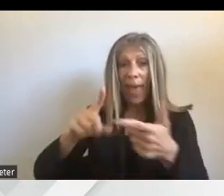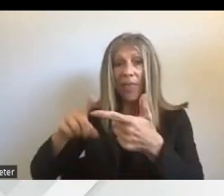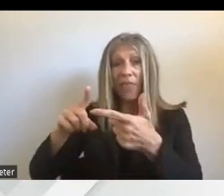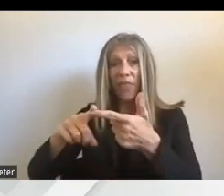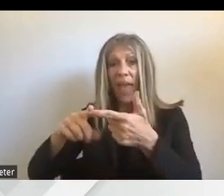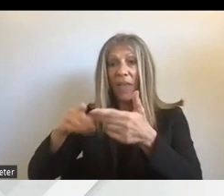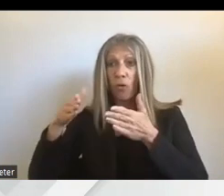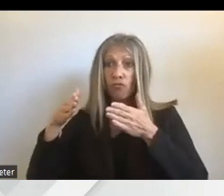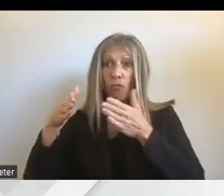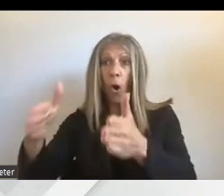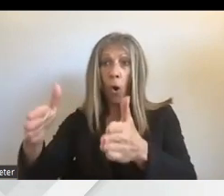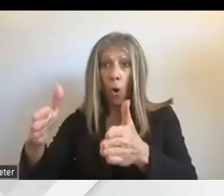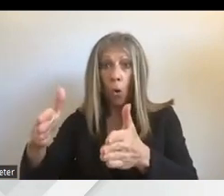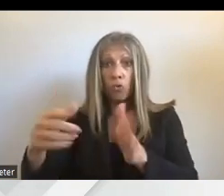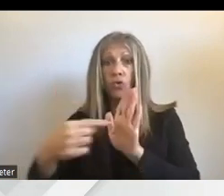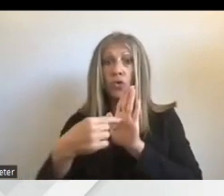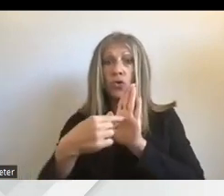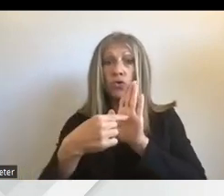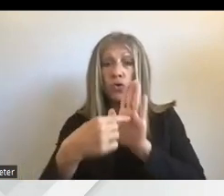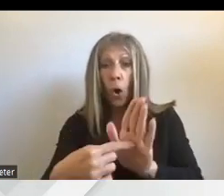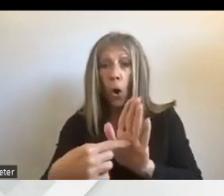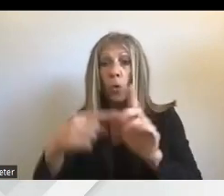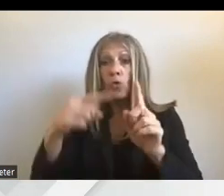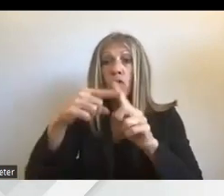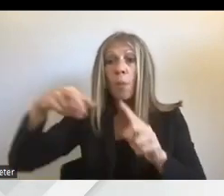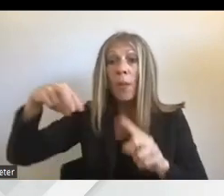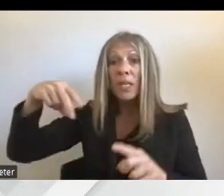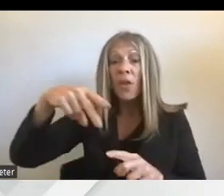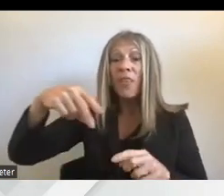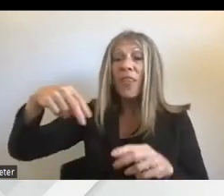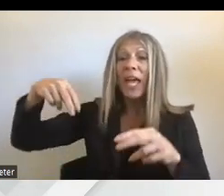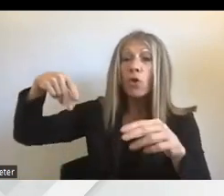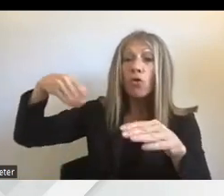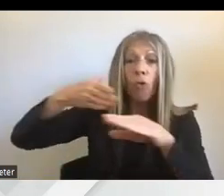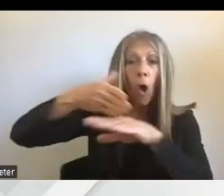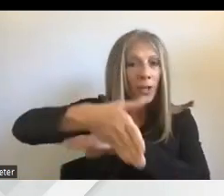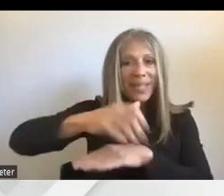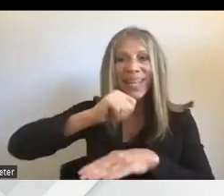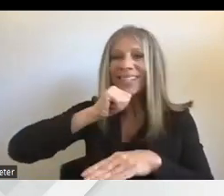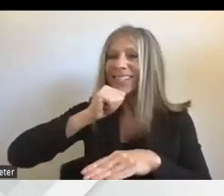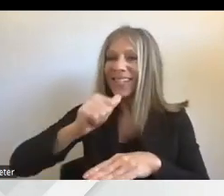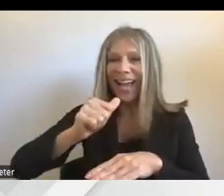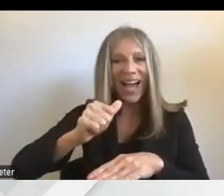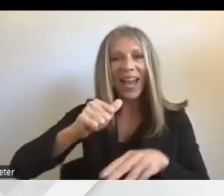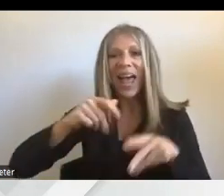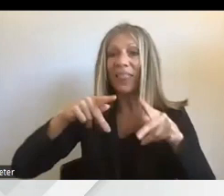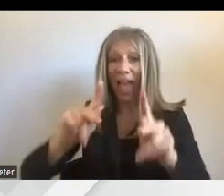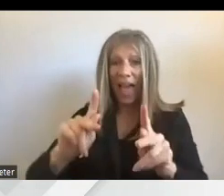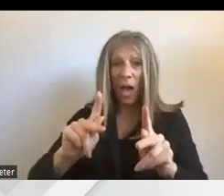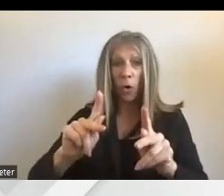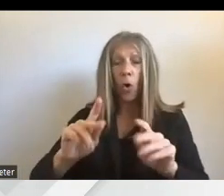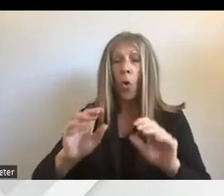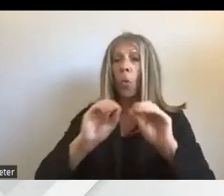and the roadway to indicate to pedestrians that crossing is prohibited. So where no